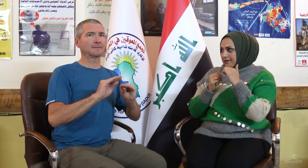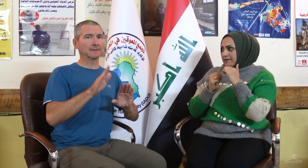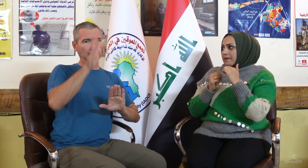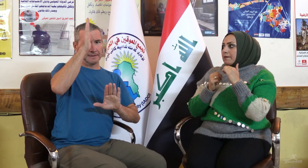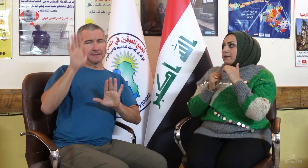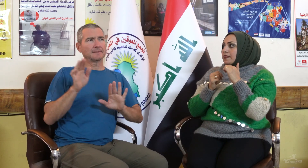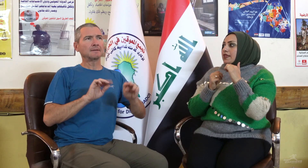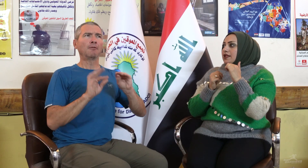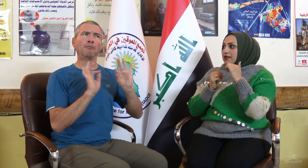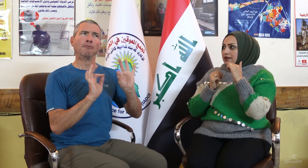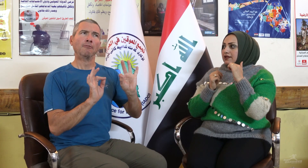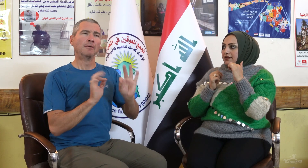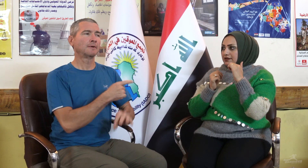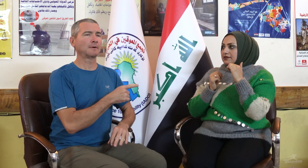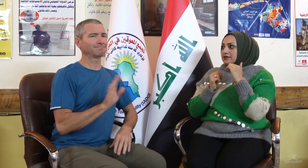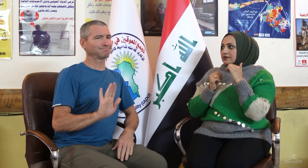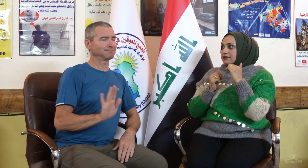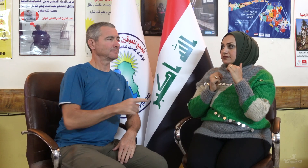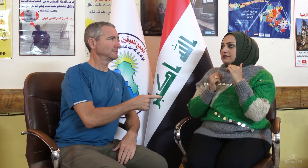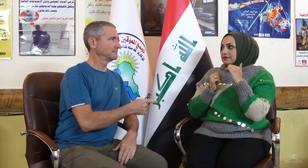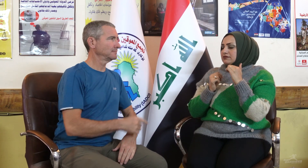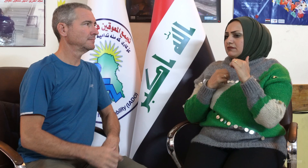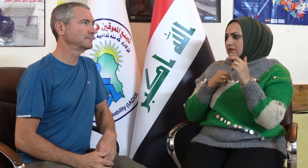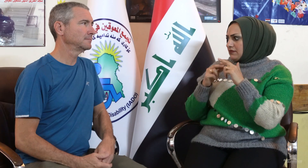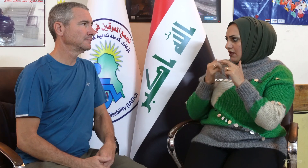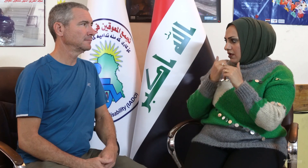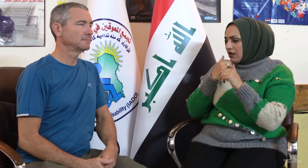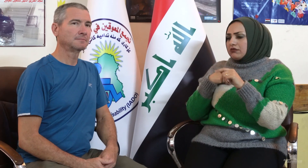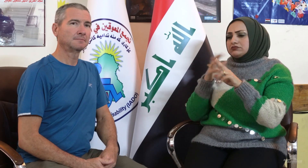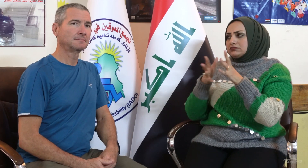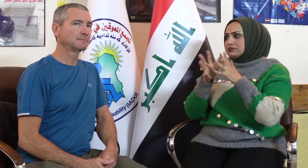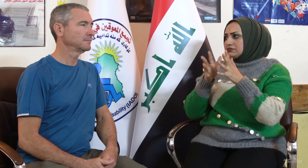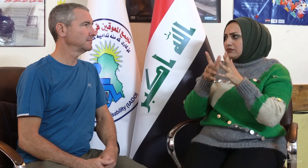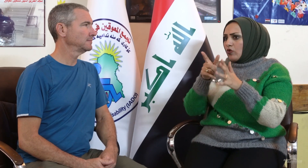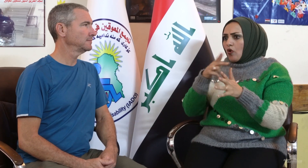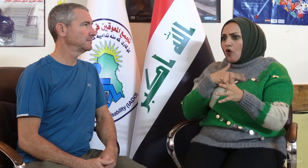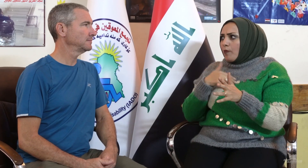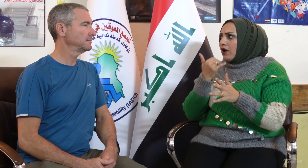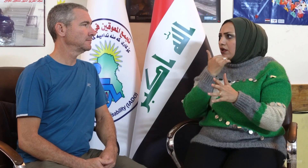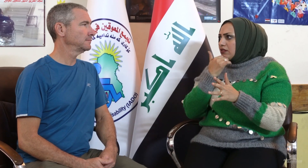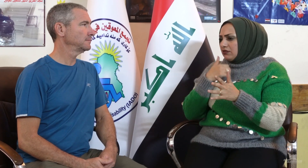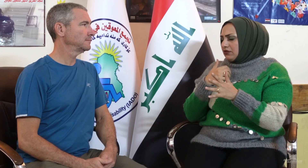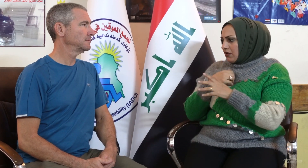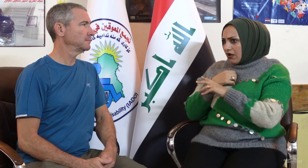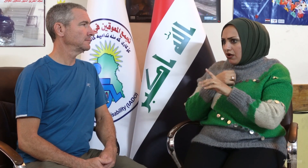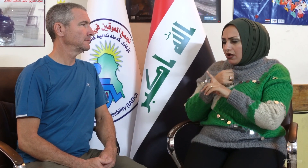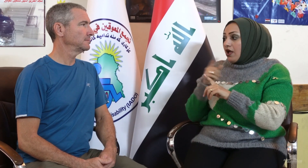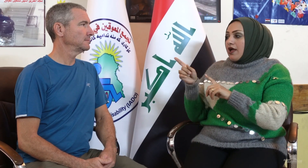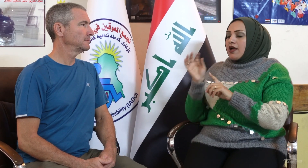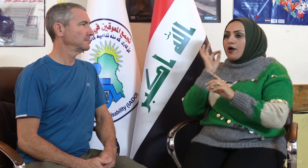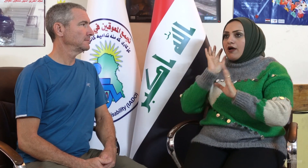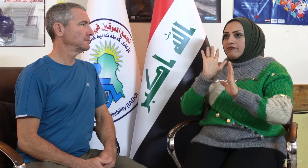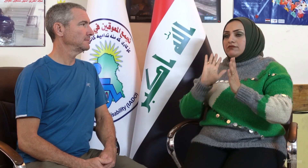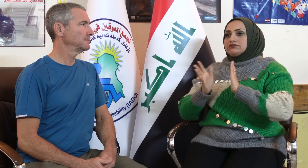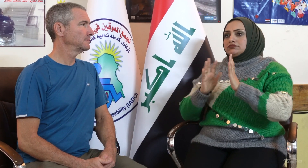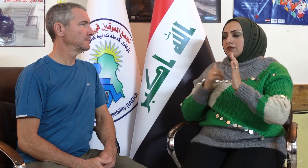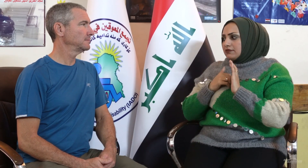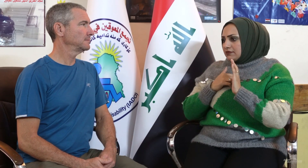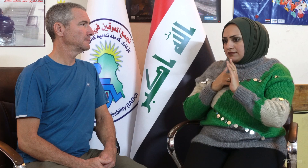to minimize or make things seem nicer. It wasn’t accurate at all. So after this happened,